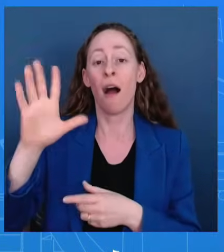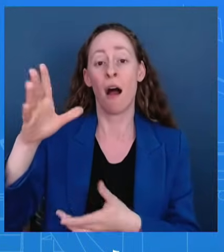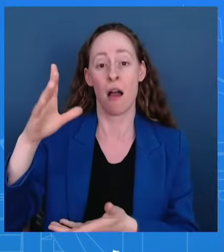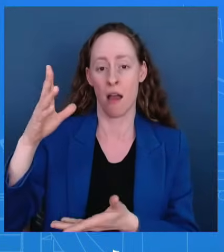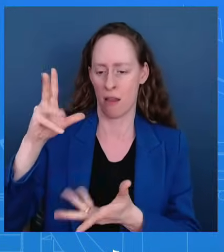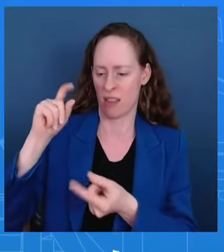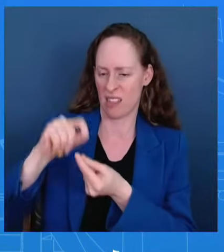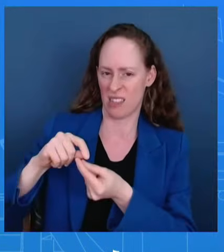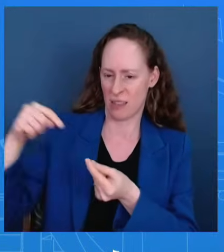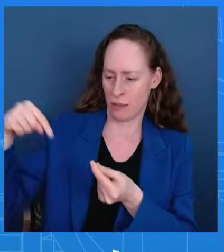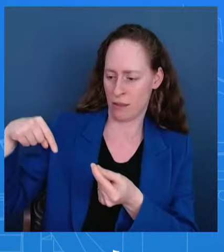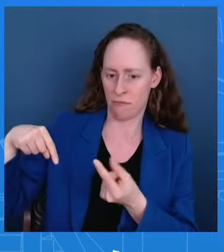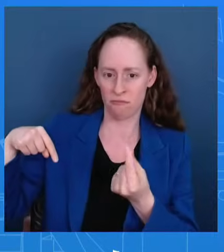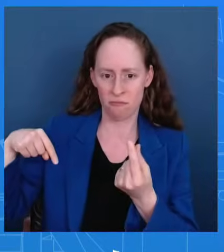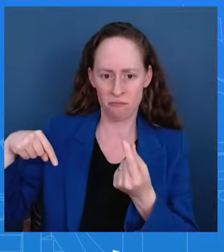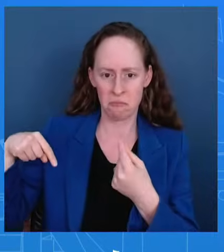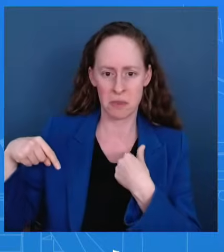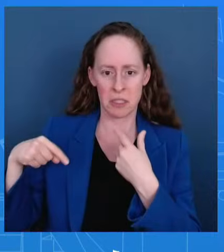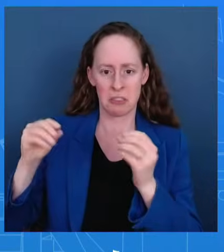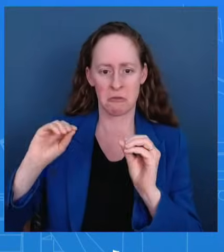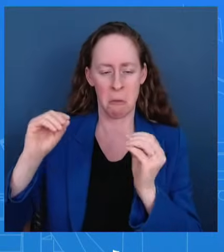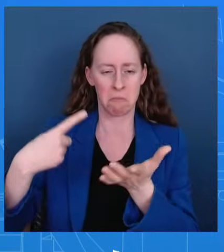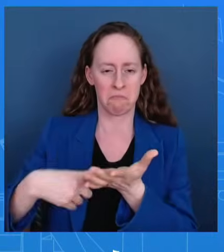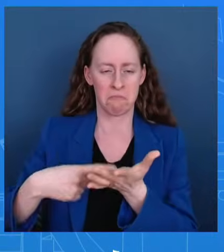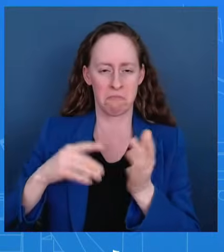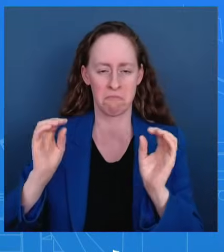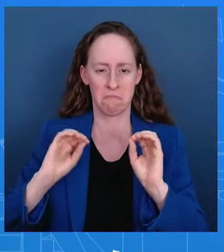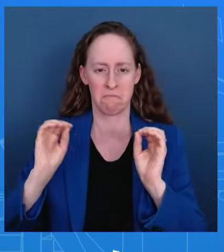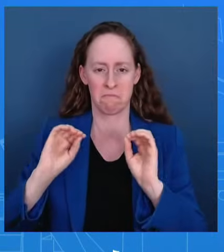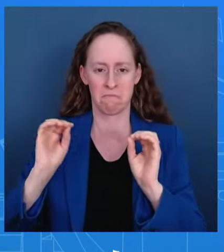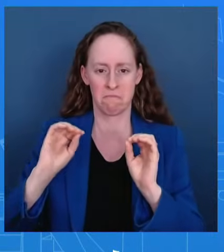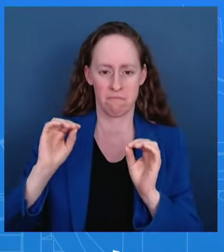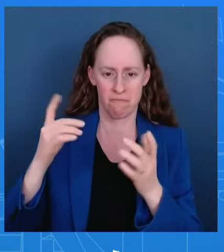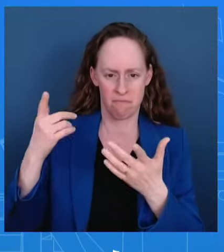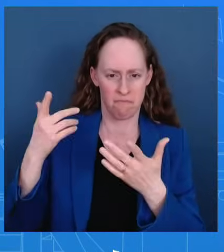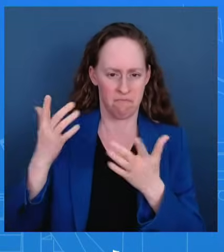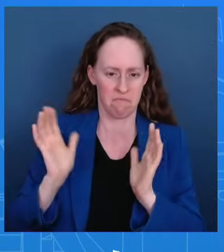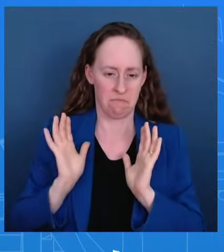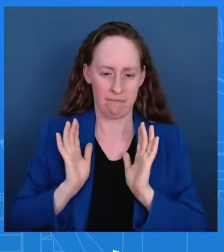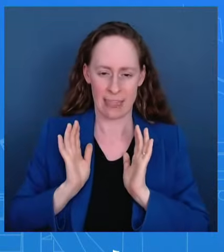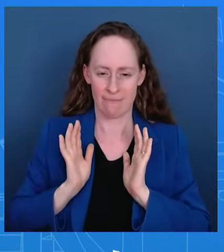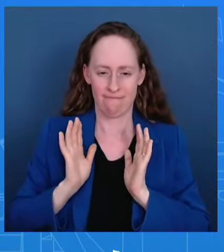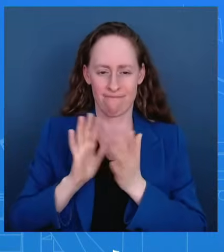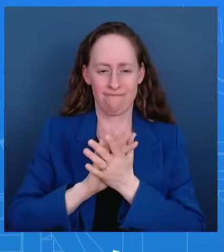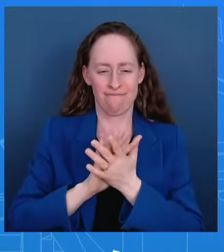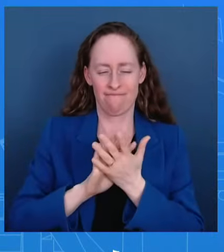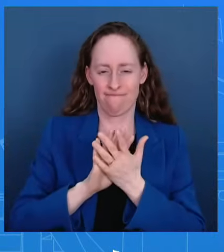on decision-making. I think -- well, I don't think -- we know that they know